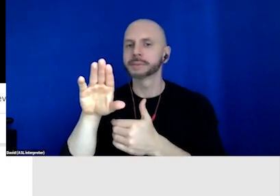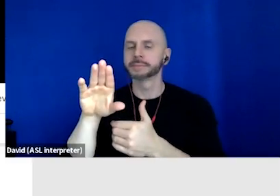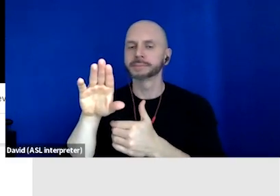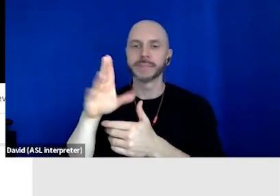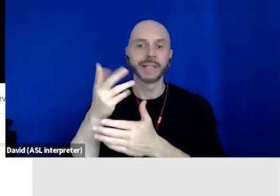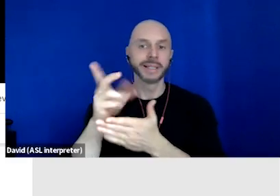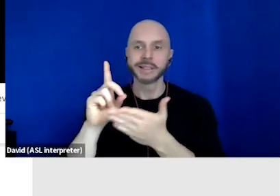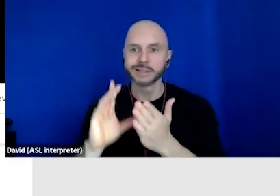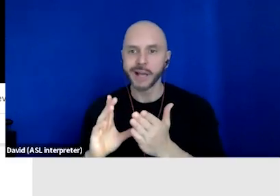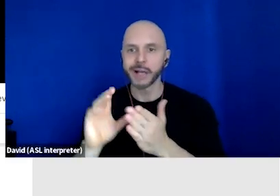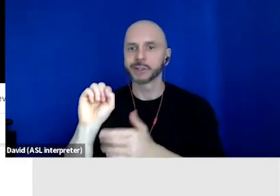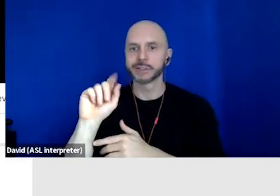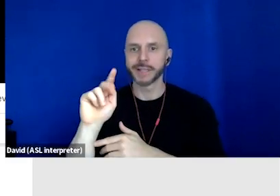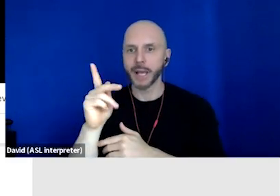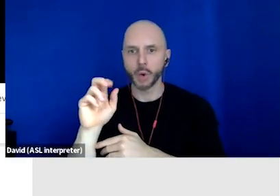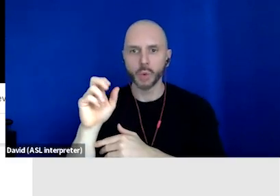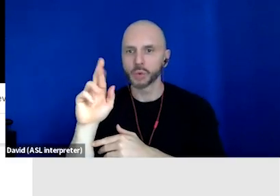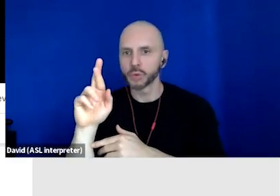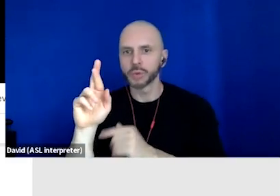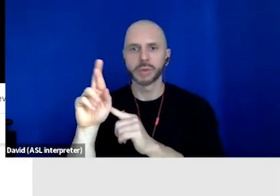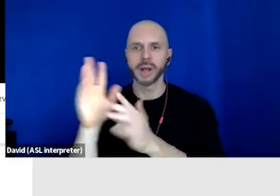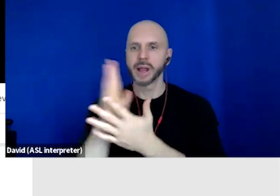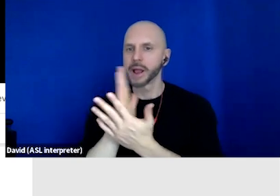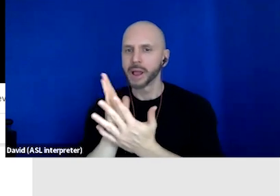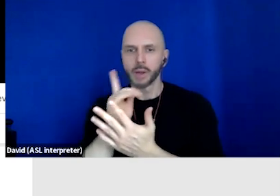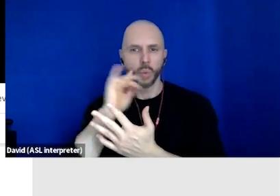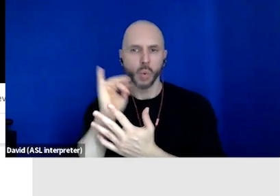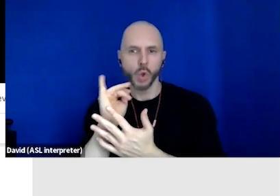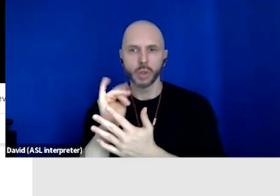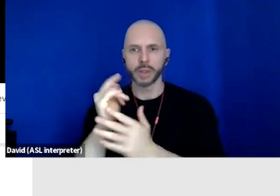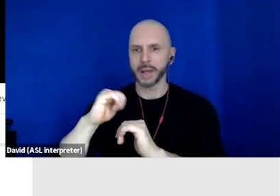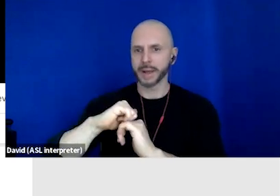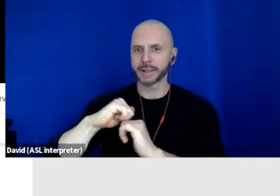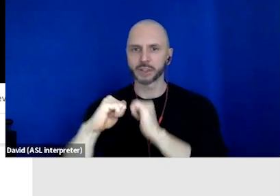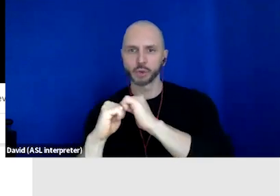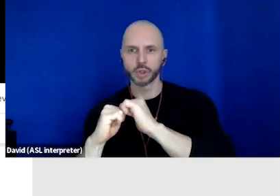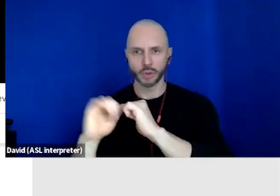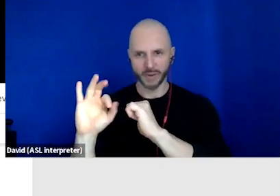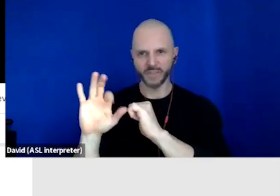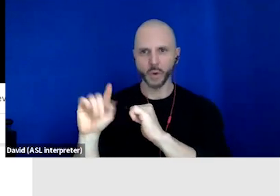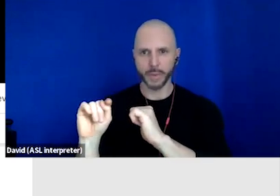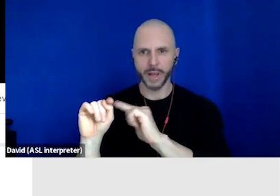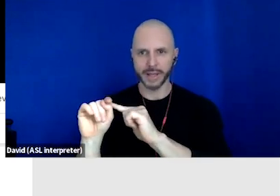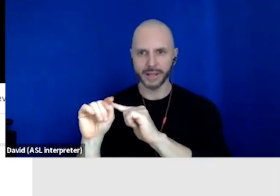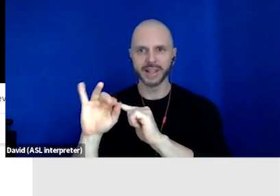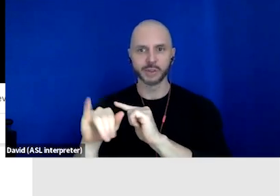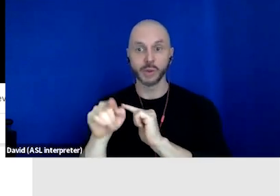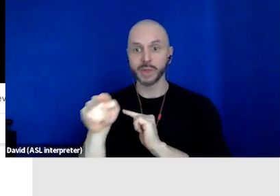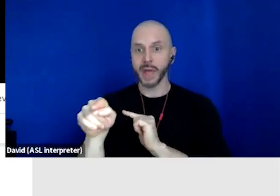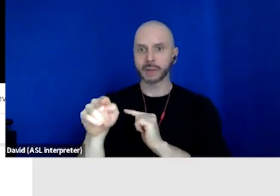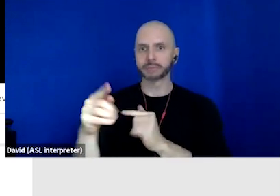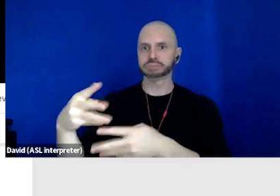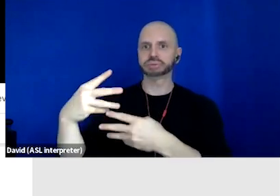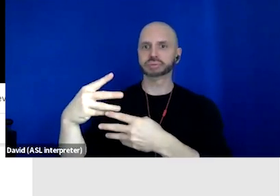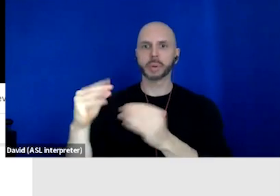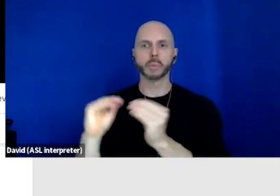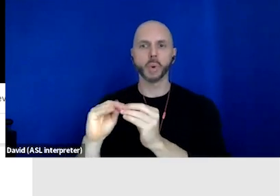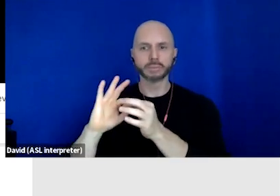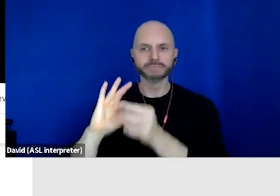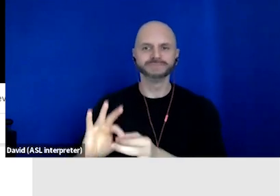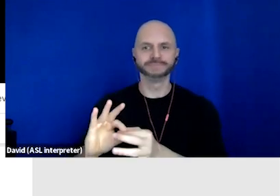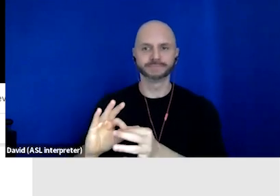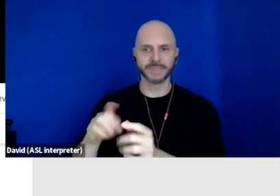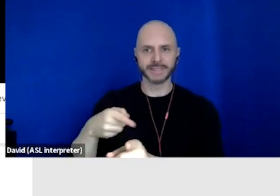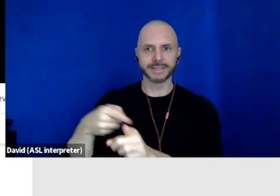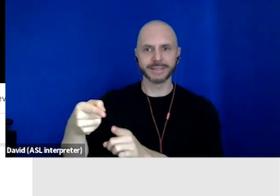specific formats. I'm going to insert that information below. And what you would have